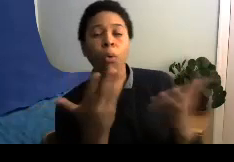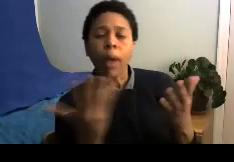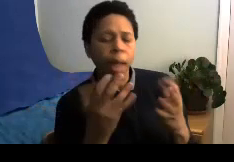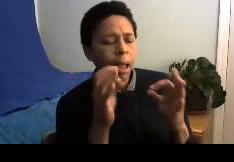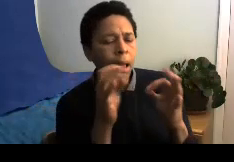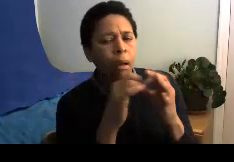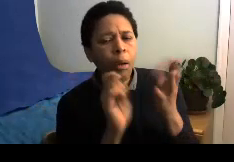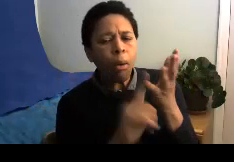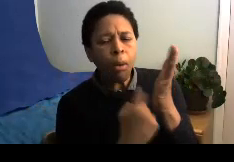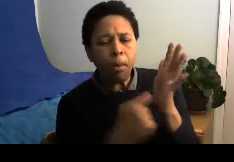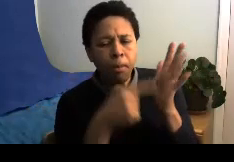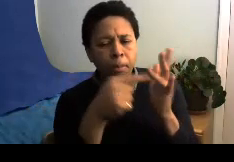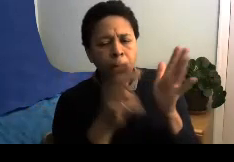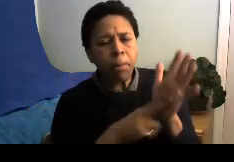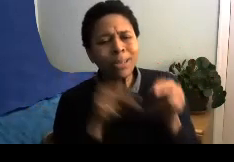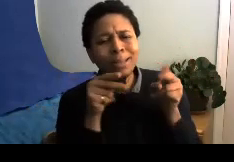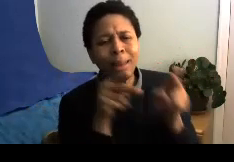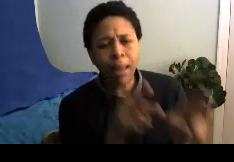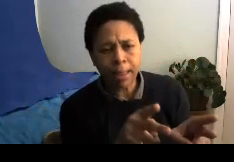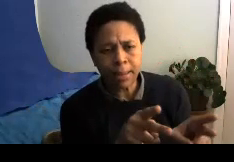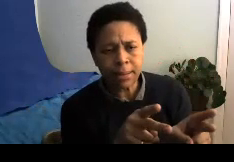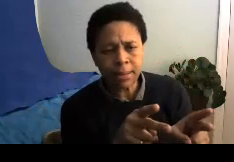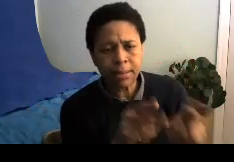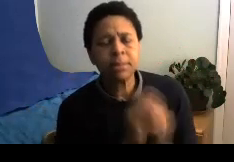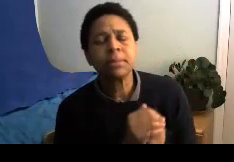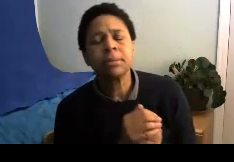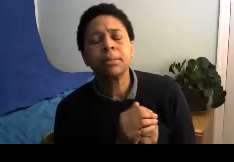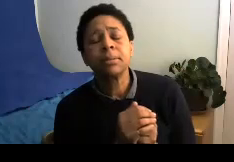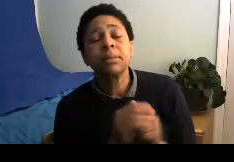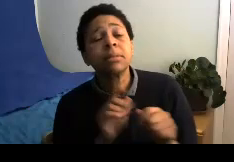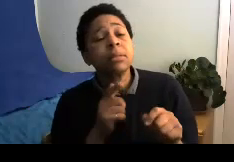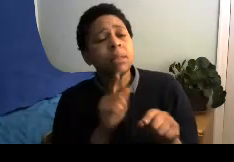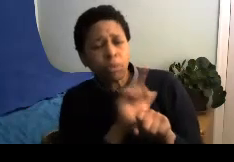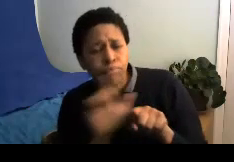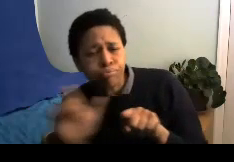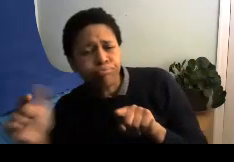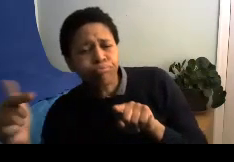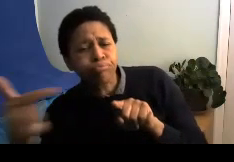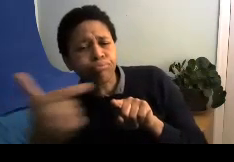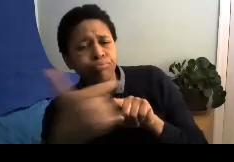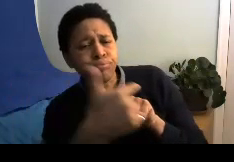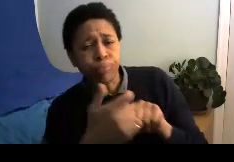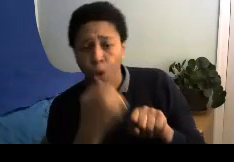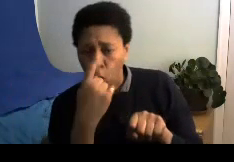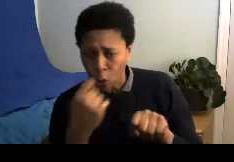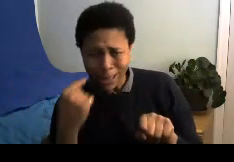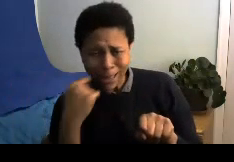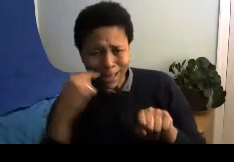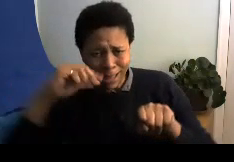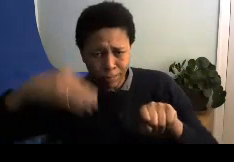at home. They didn't say a word to each other; and when Jesse,